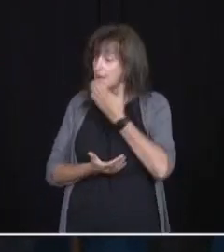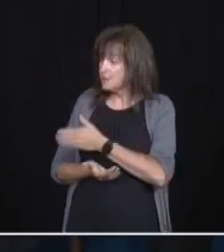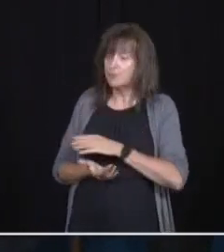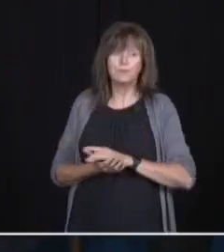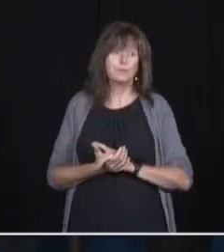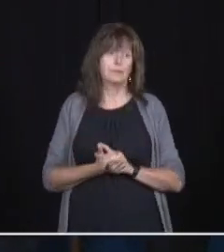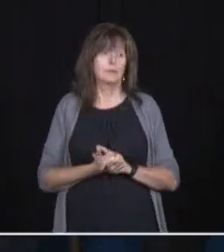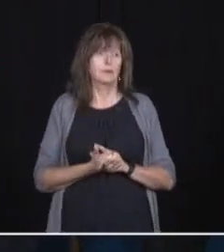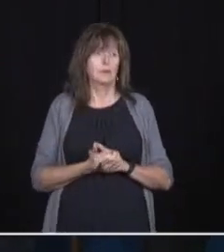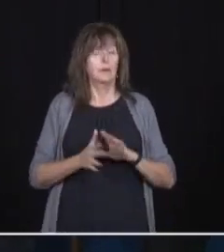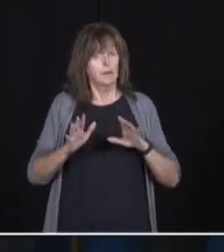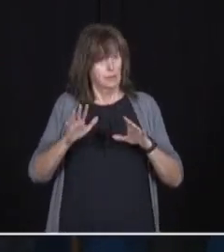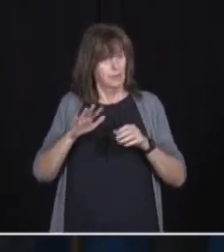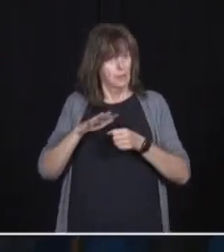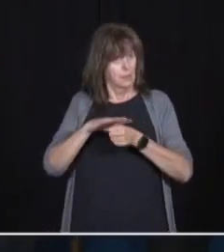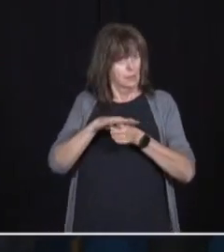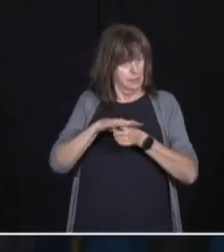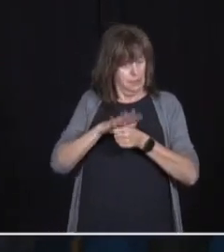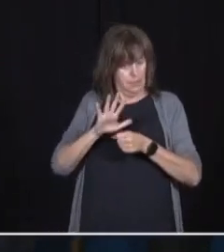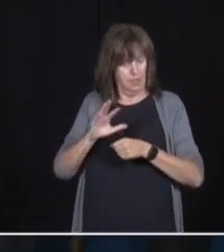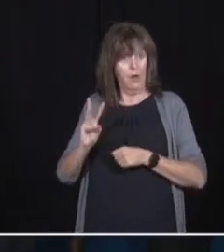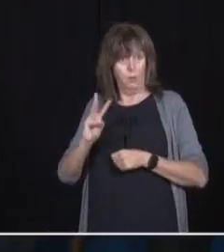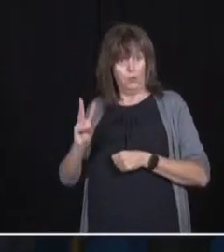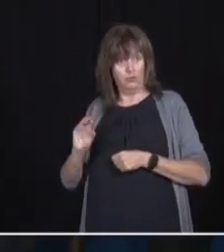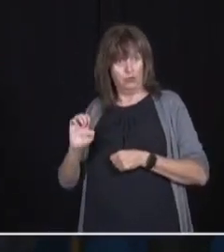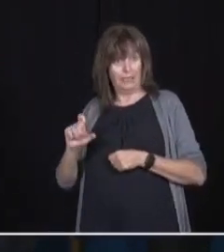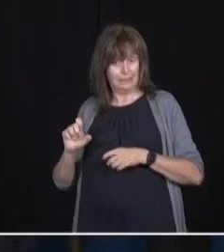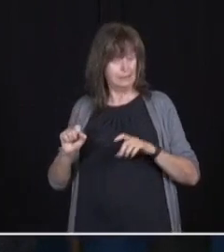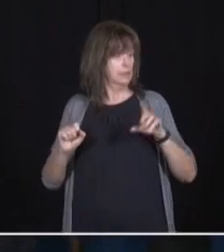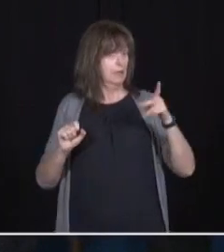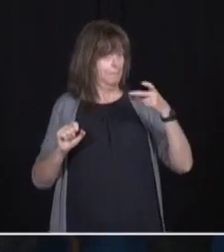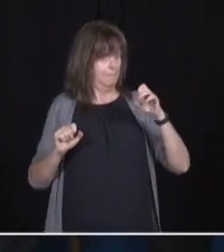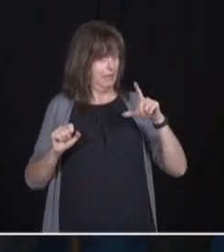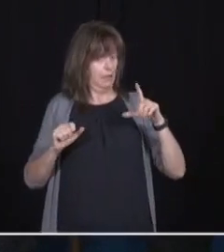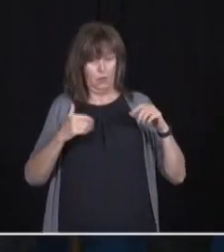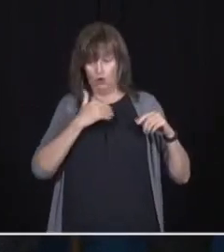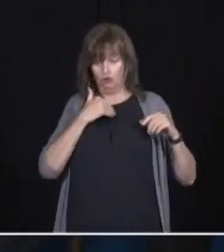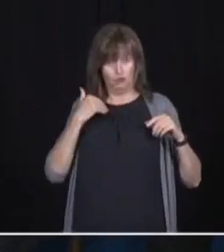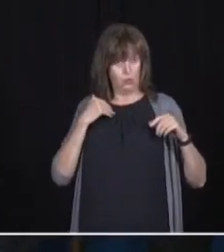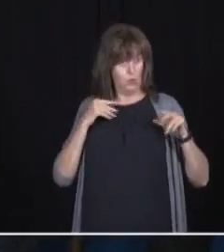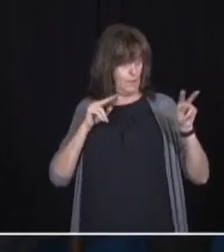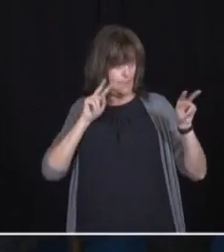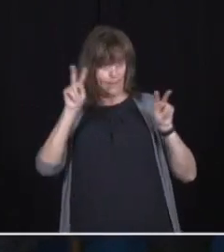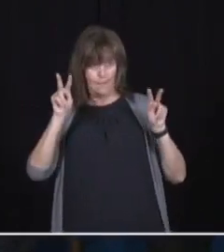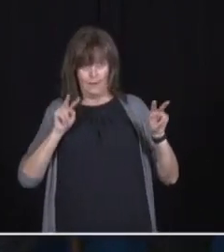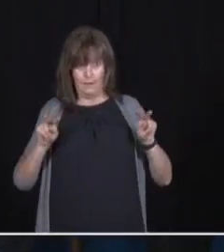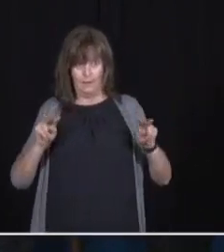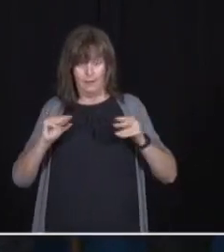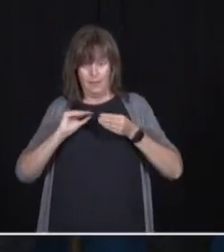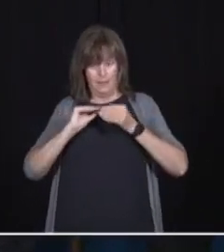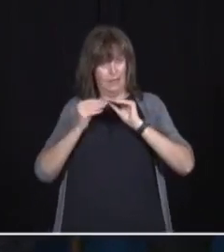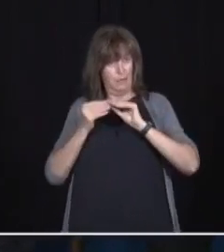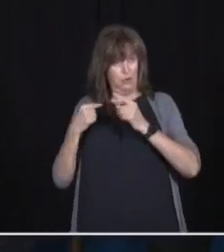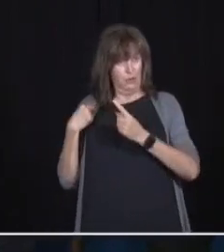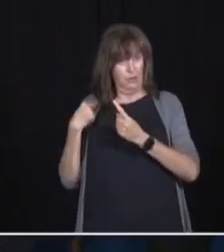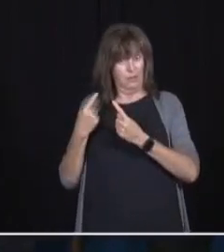I will pass it over to the Minister of Health. Thank you. Well as the premier indicated, we are still looking at three regions.